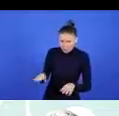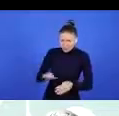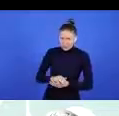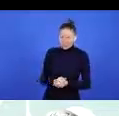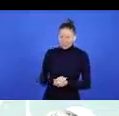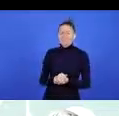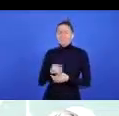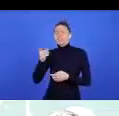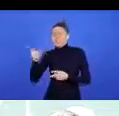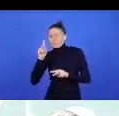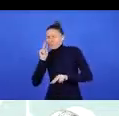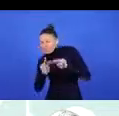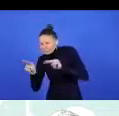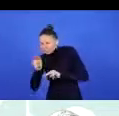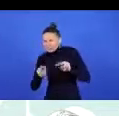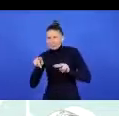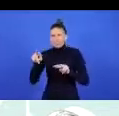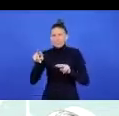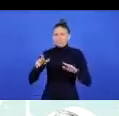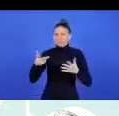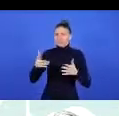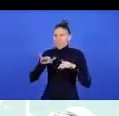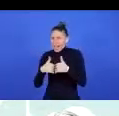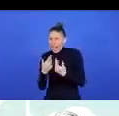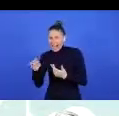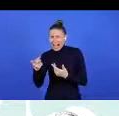. Until they first learned of cochlear implants. Research